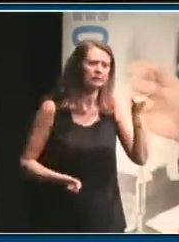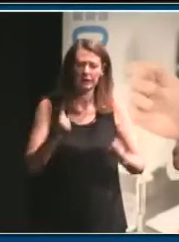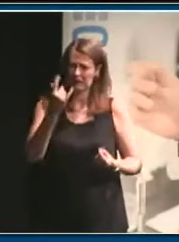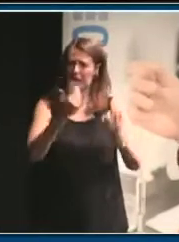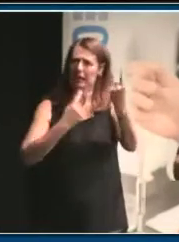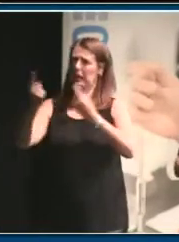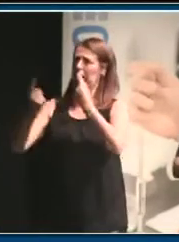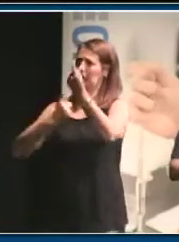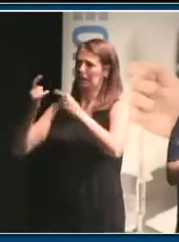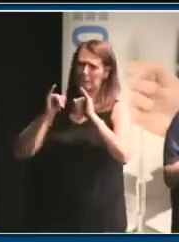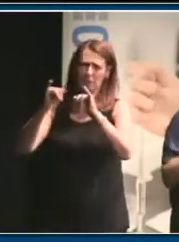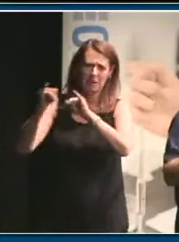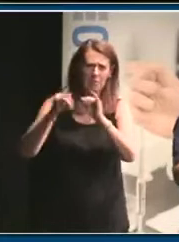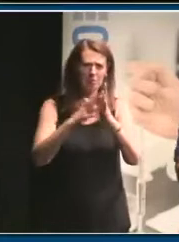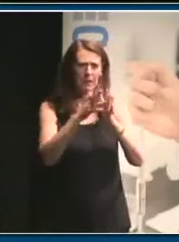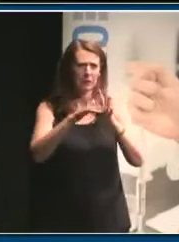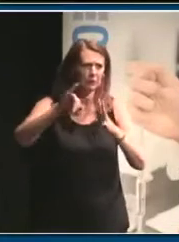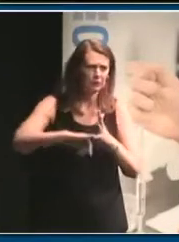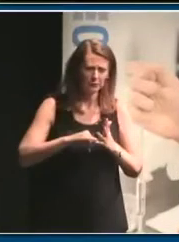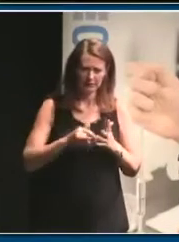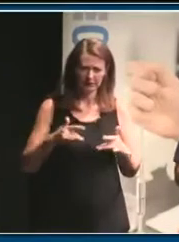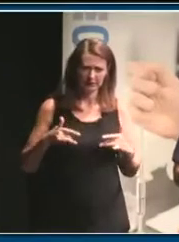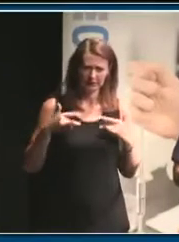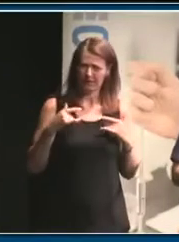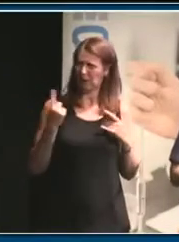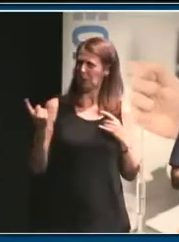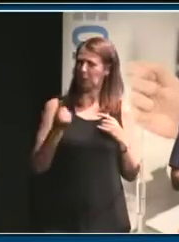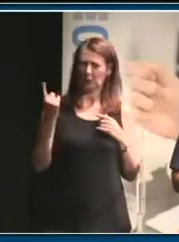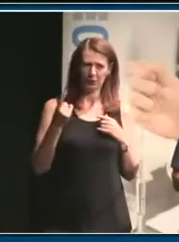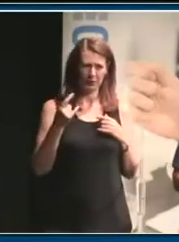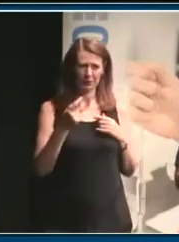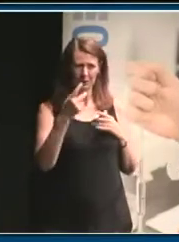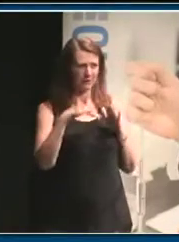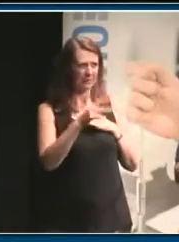all this bad news. You know almost wonder who in their right mind in 2018 would want to be